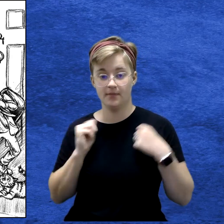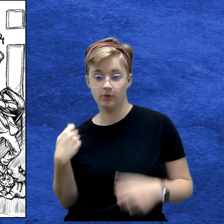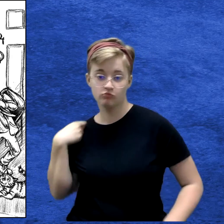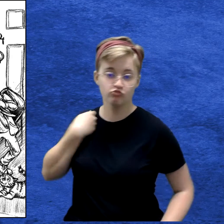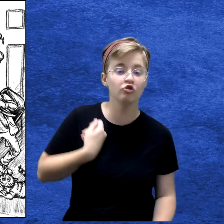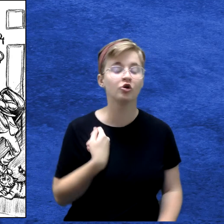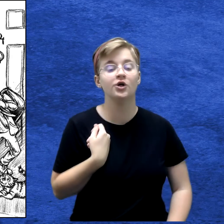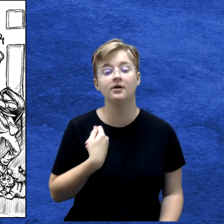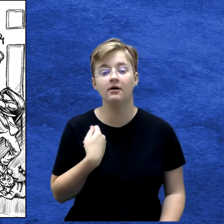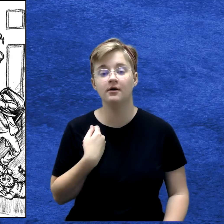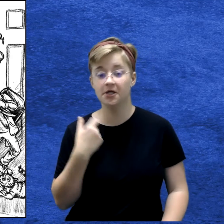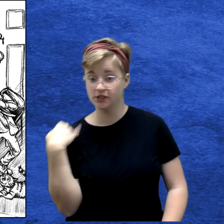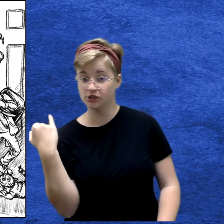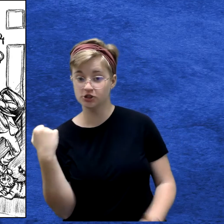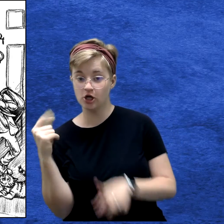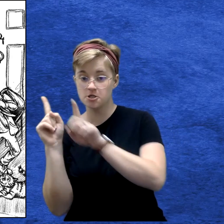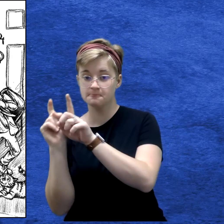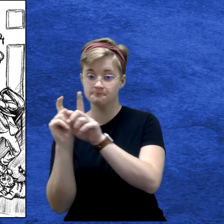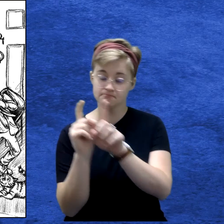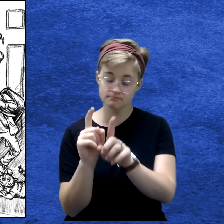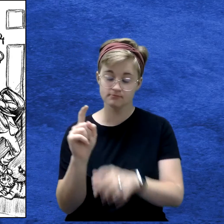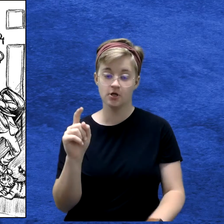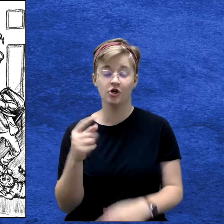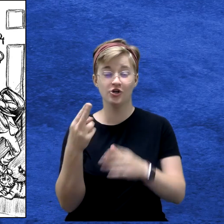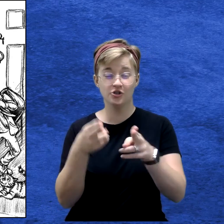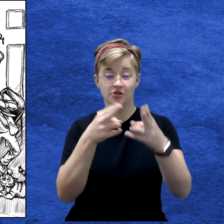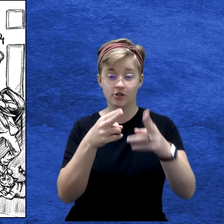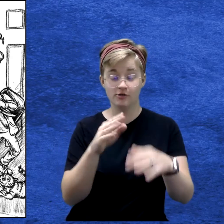He and Josh hurried next door to 24 Woody Street.